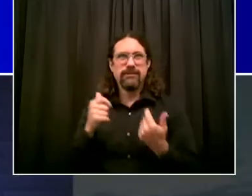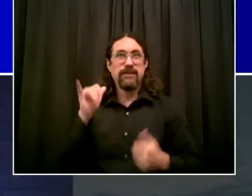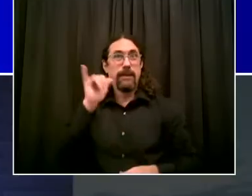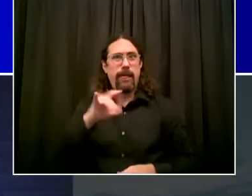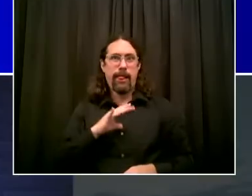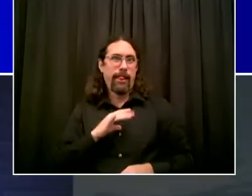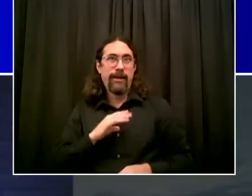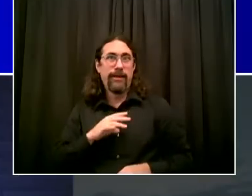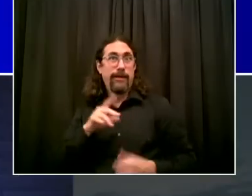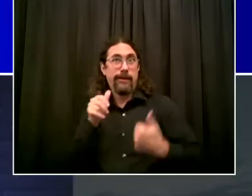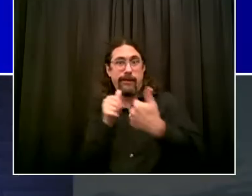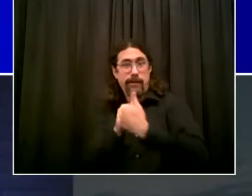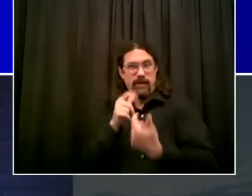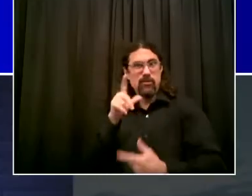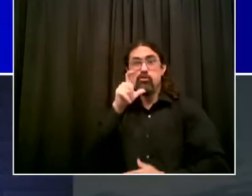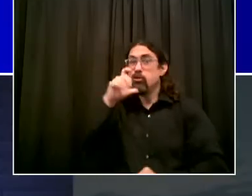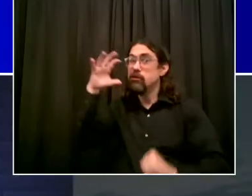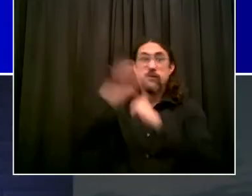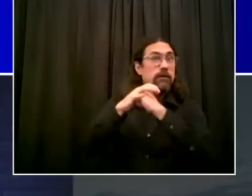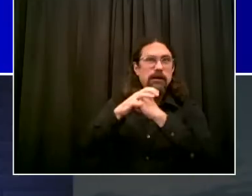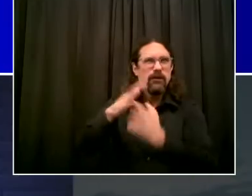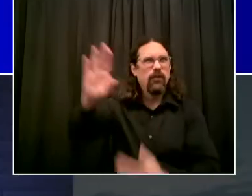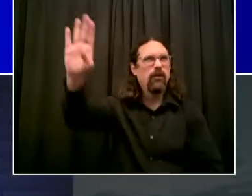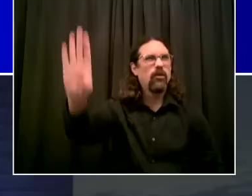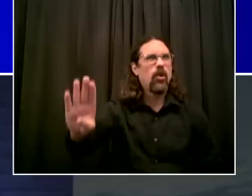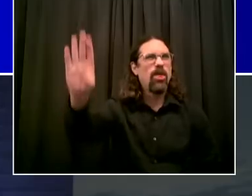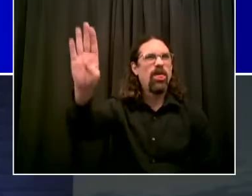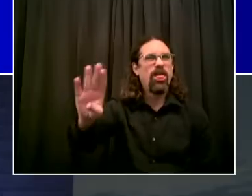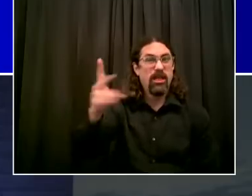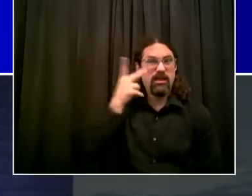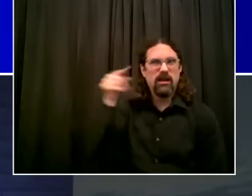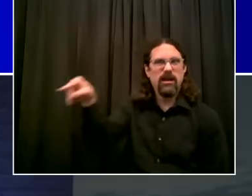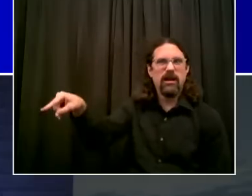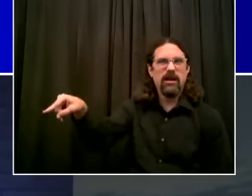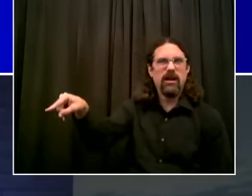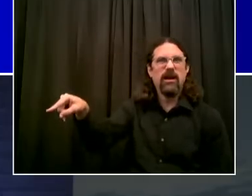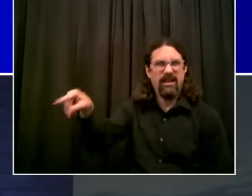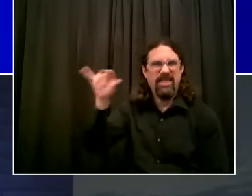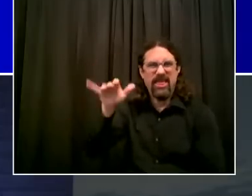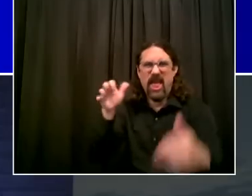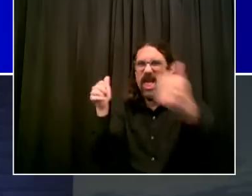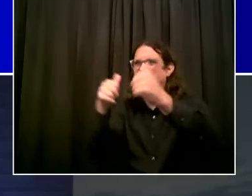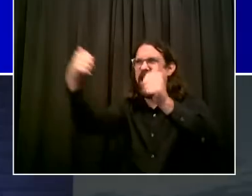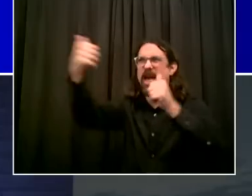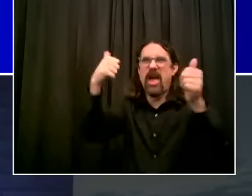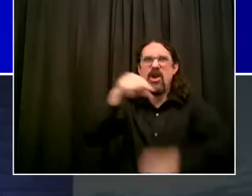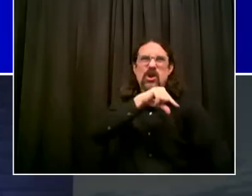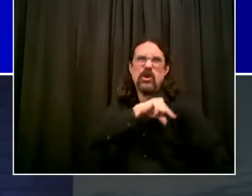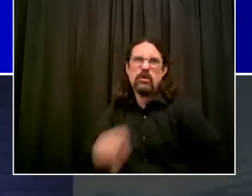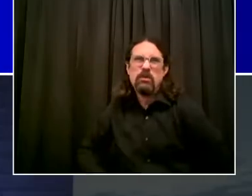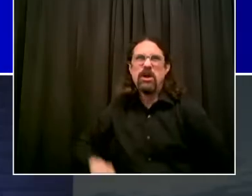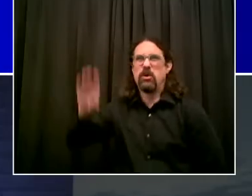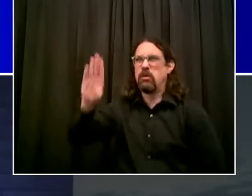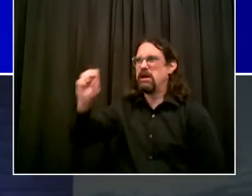IIMPRMPRTHOVE E E S RESPONSE RATE THE MOST. I'M THRILLED TO ANNOUNCE IT IS BROOKLYN.